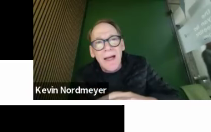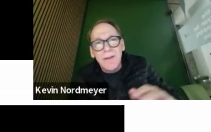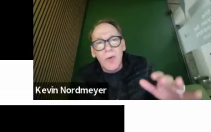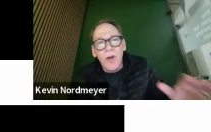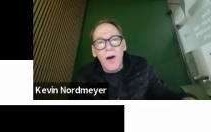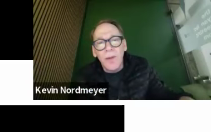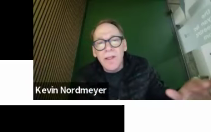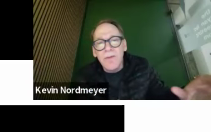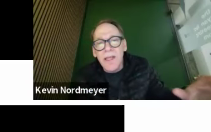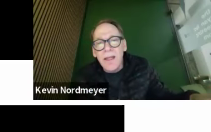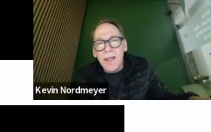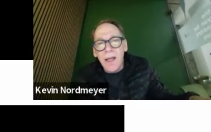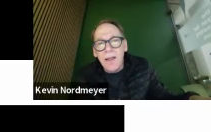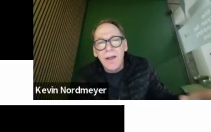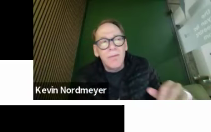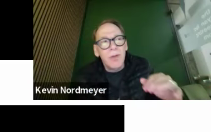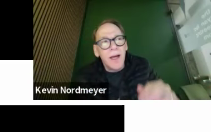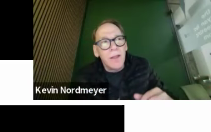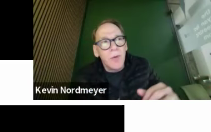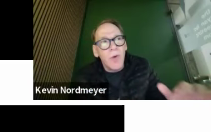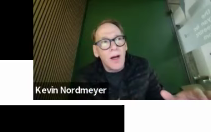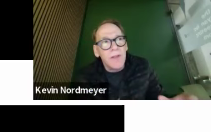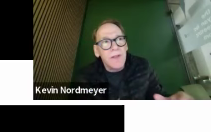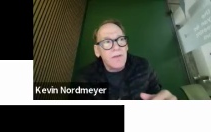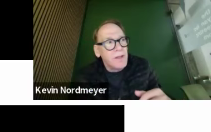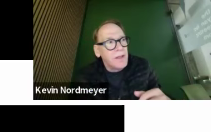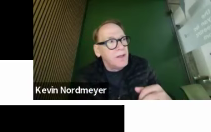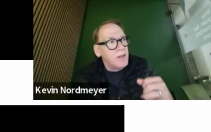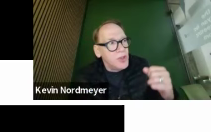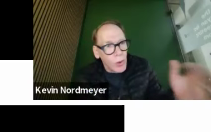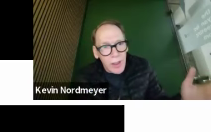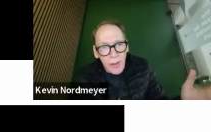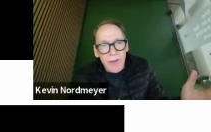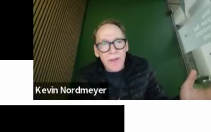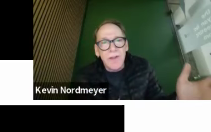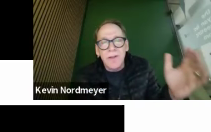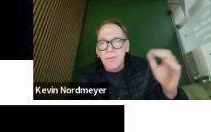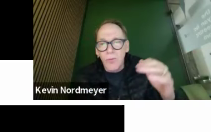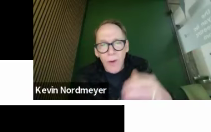beyond the requirements of the ADA, beyond the requirements of door clearances,